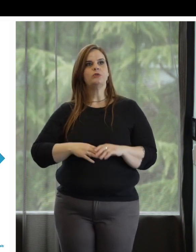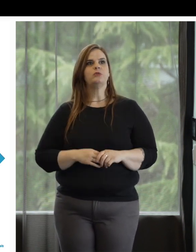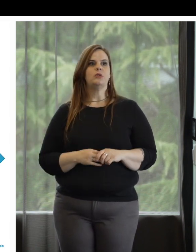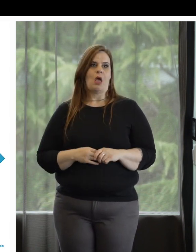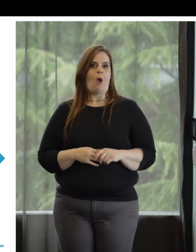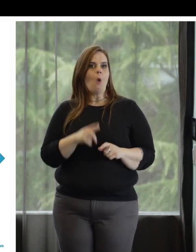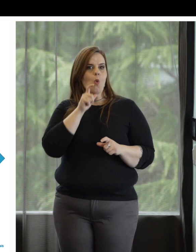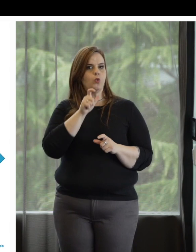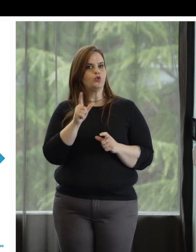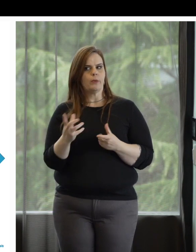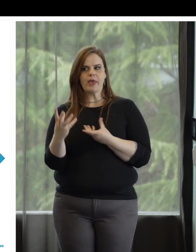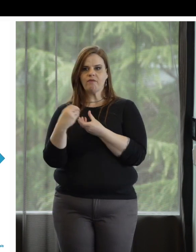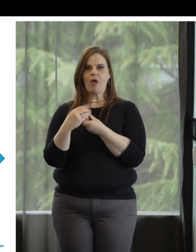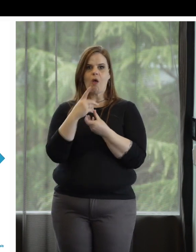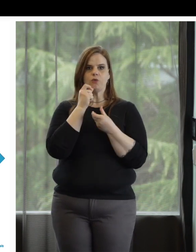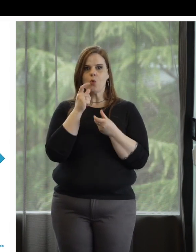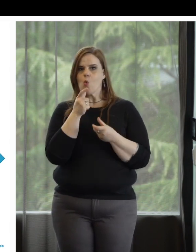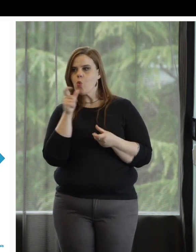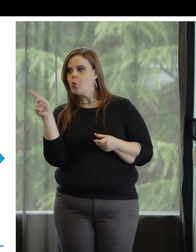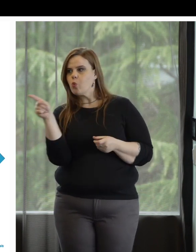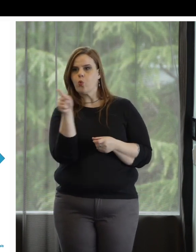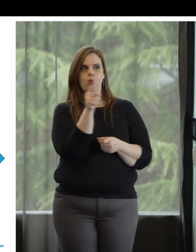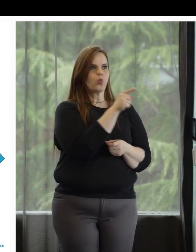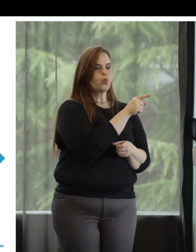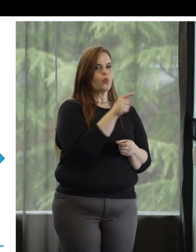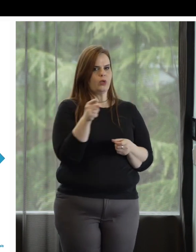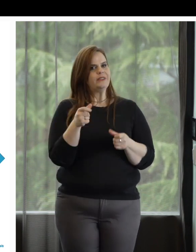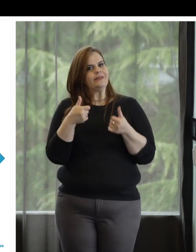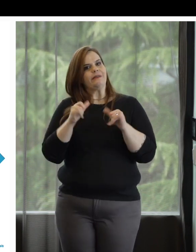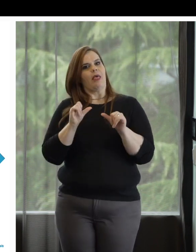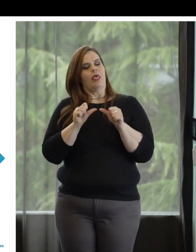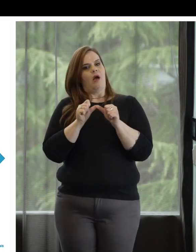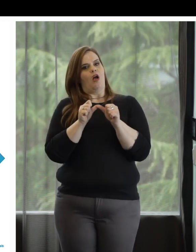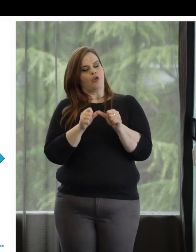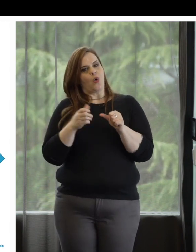involved? this is still on going, so there's not much I